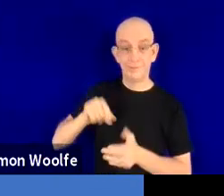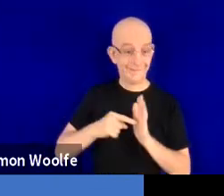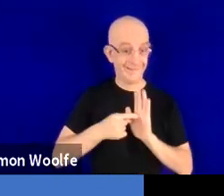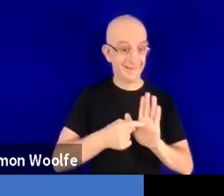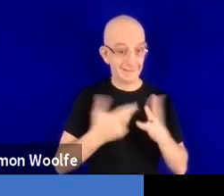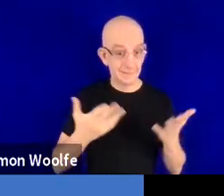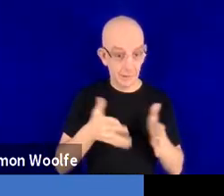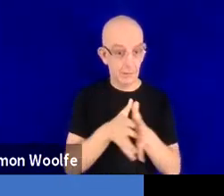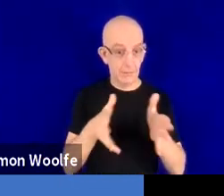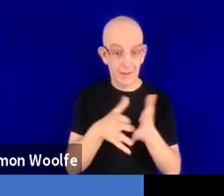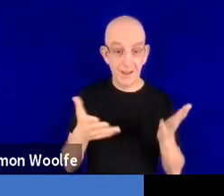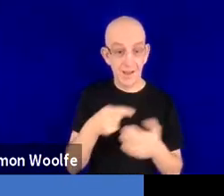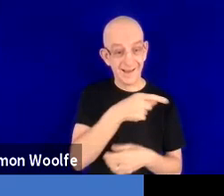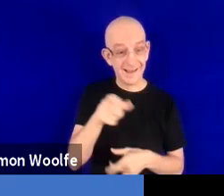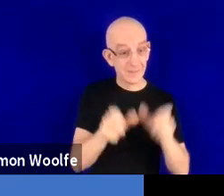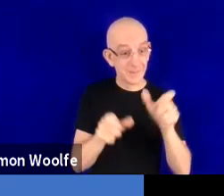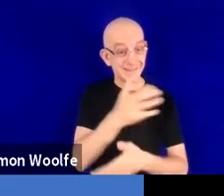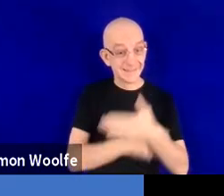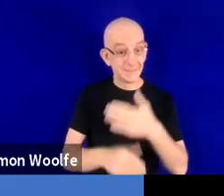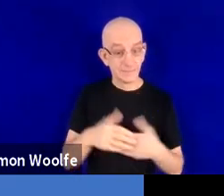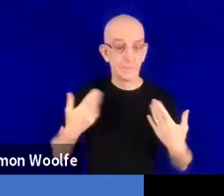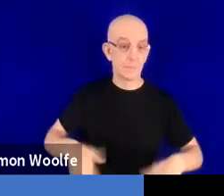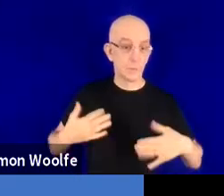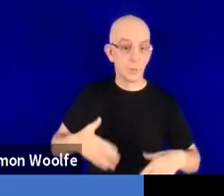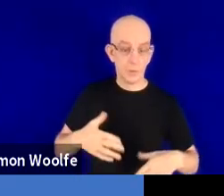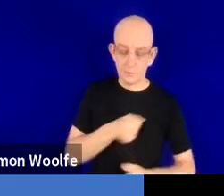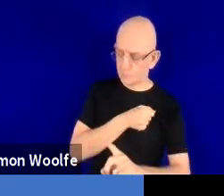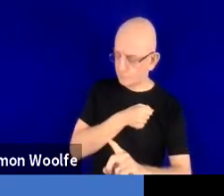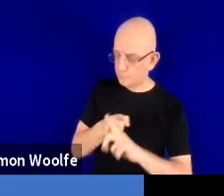And looking from this kind of social protection perspective, the kind of income and costs side of things